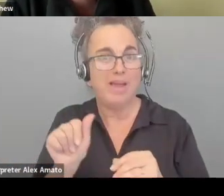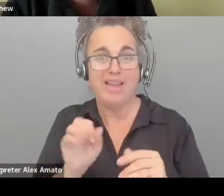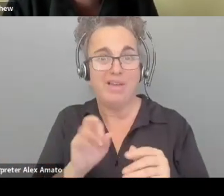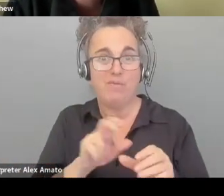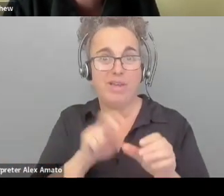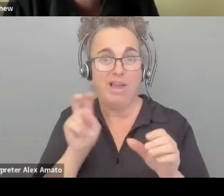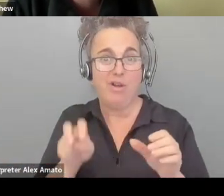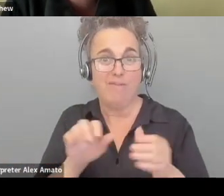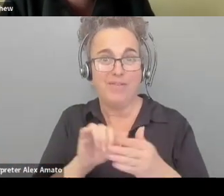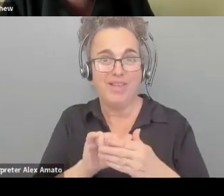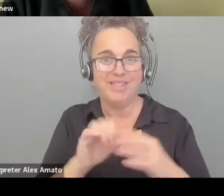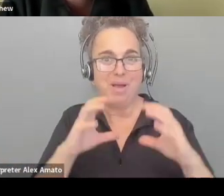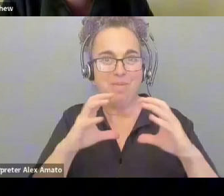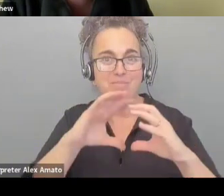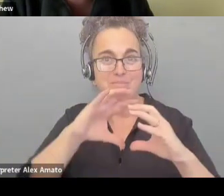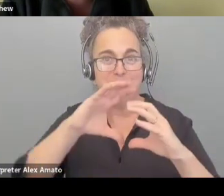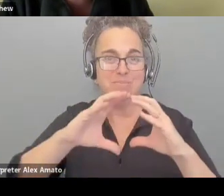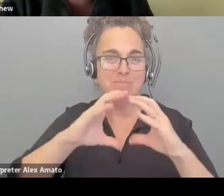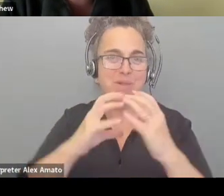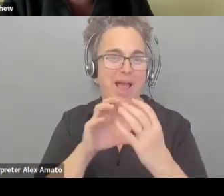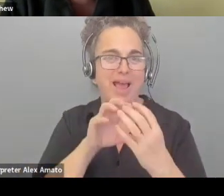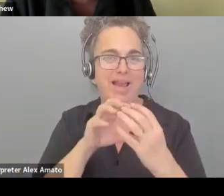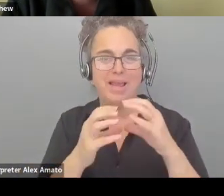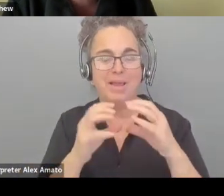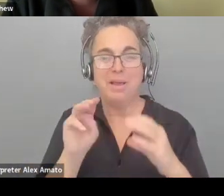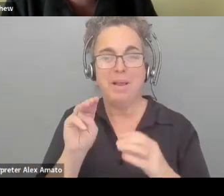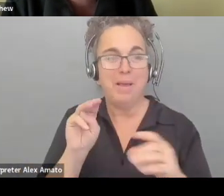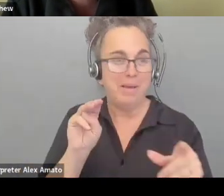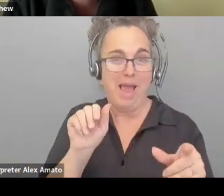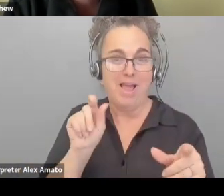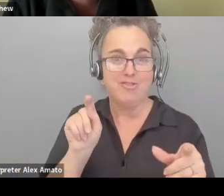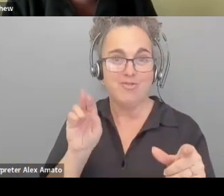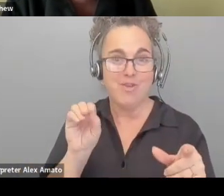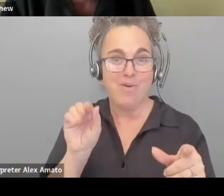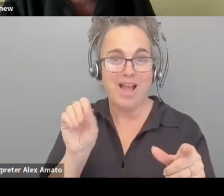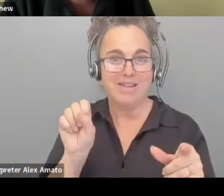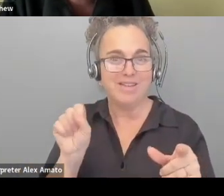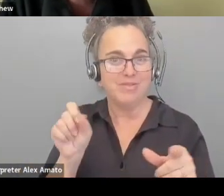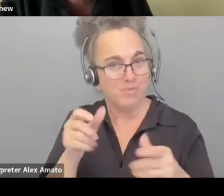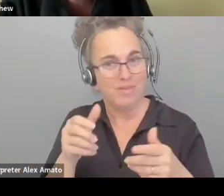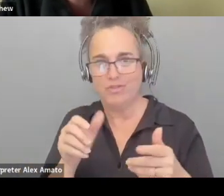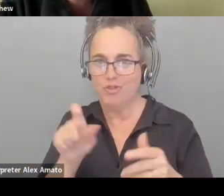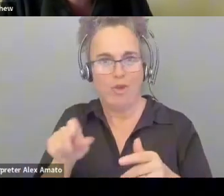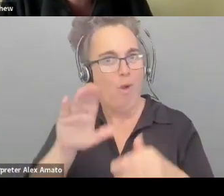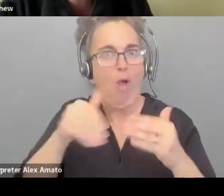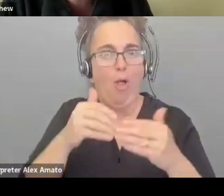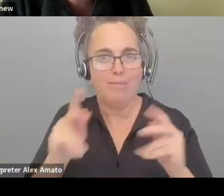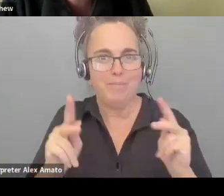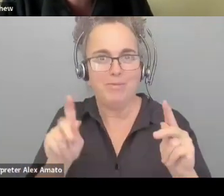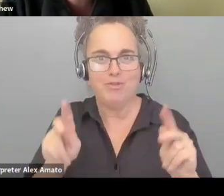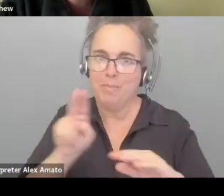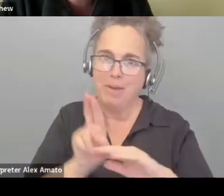AstroAccess might suggest that all people should be allowed to do, you know,